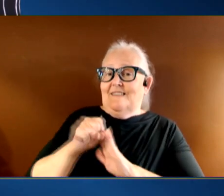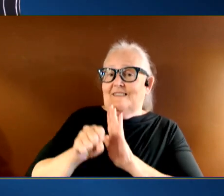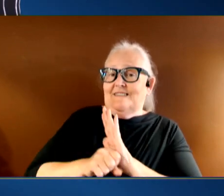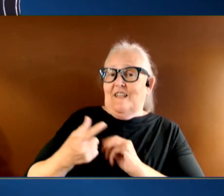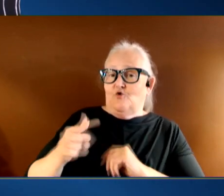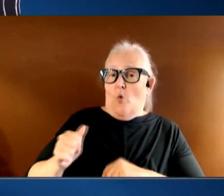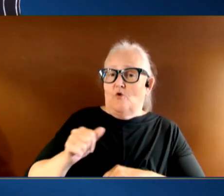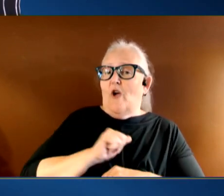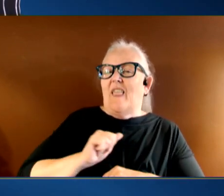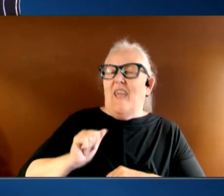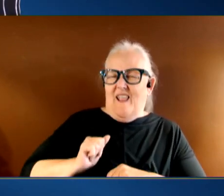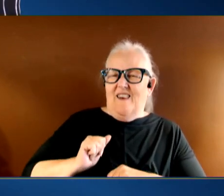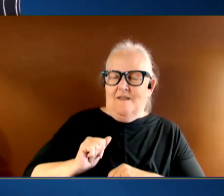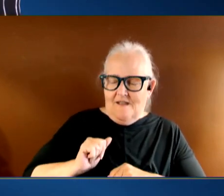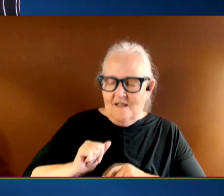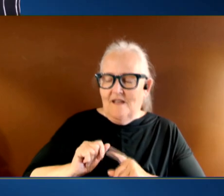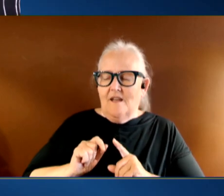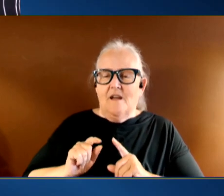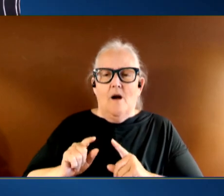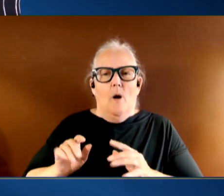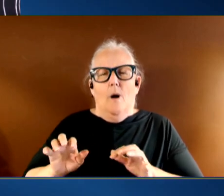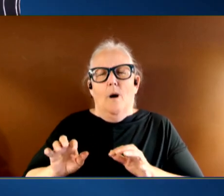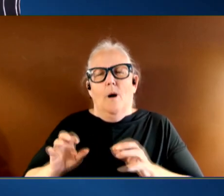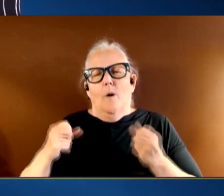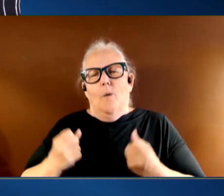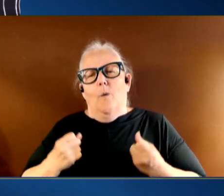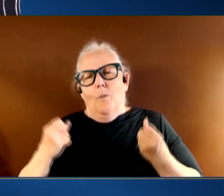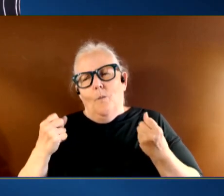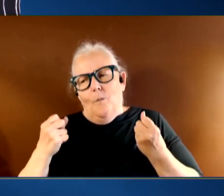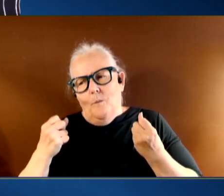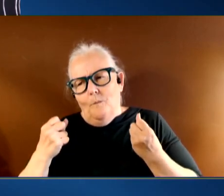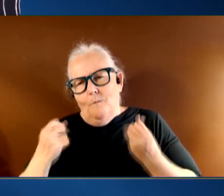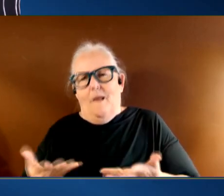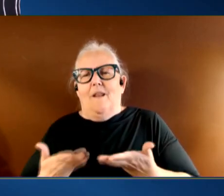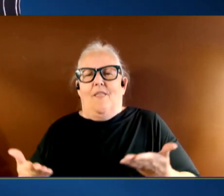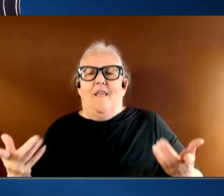there's so many things that go on in Atlanta, Georgia. And one of the things